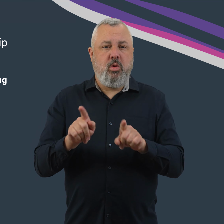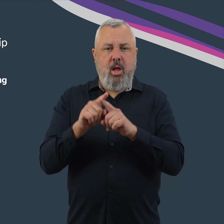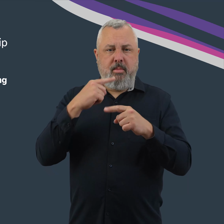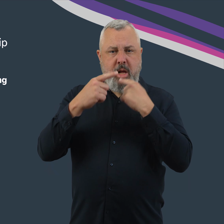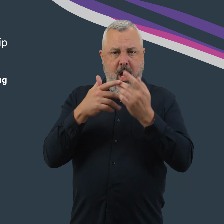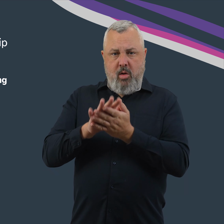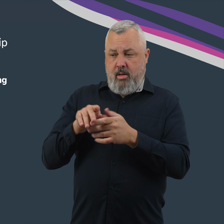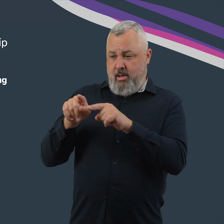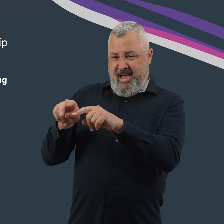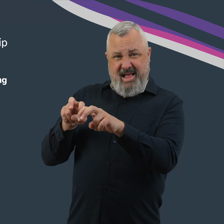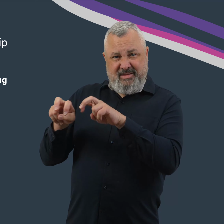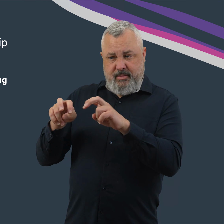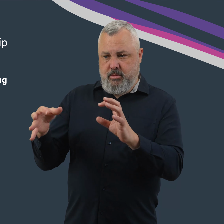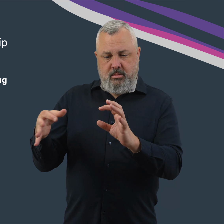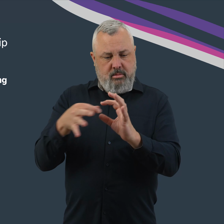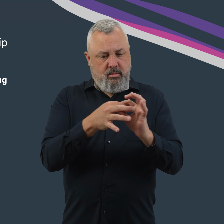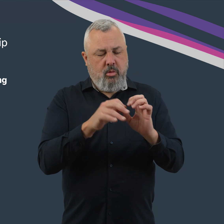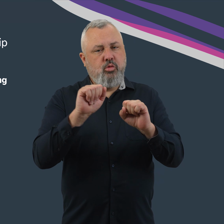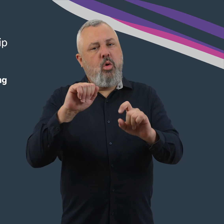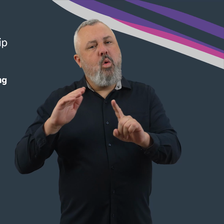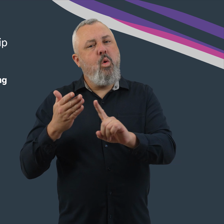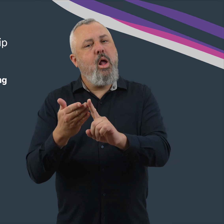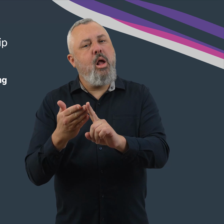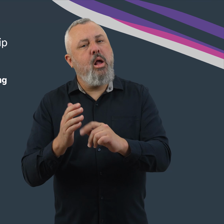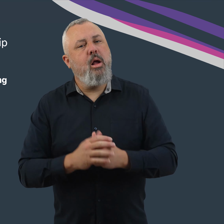and how those activities or supports link to their goals.